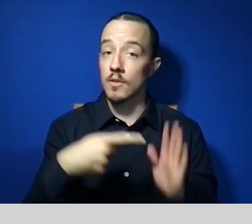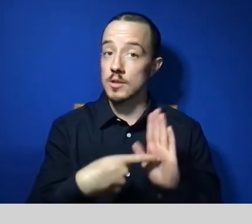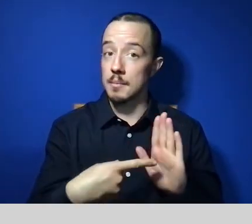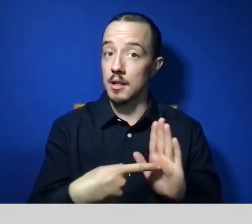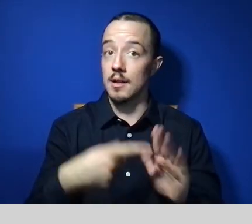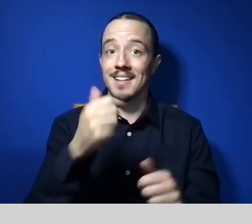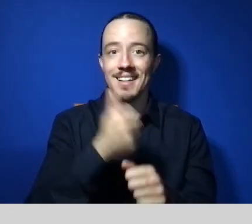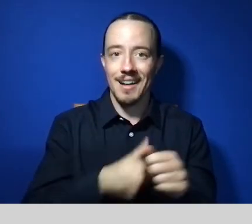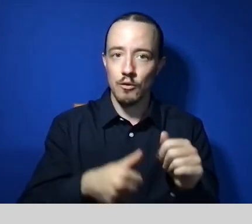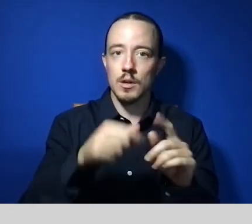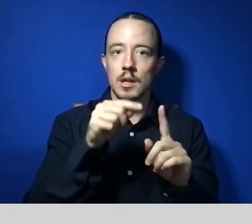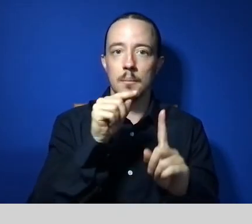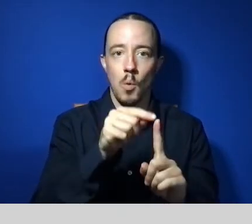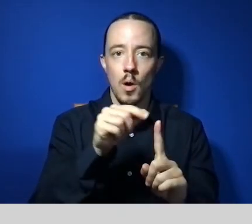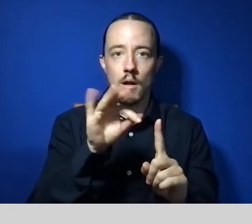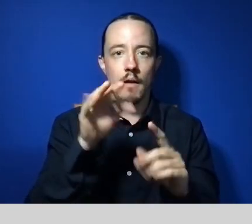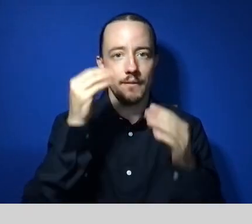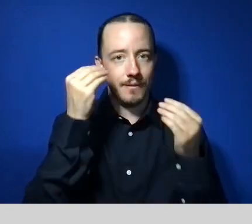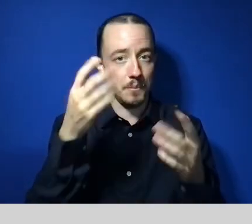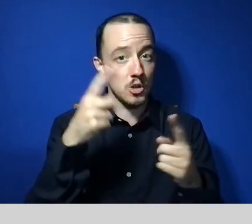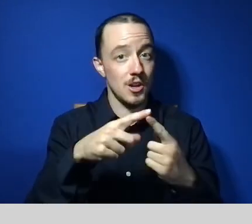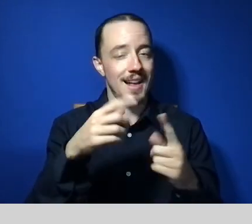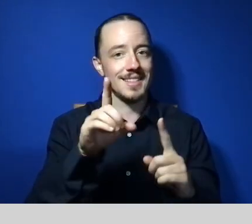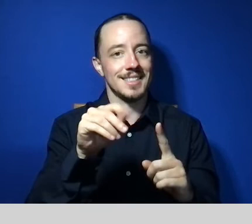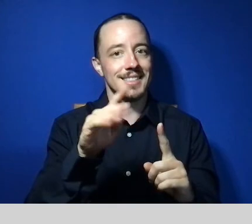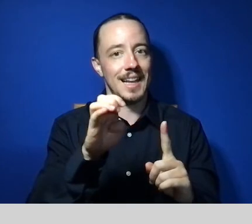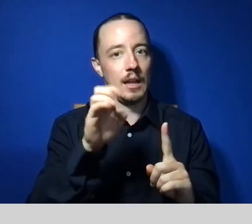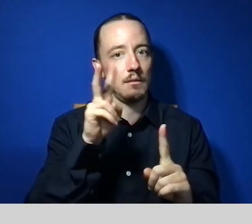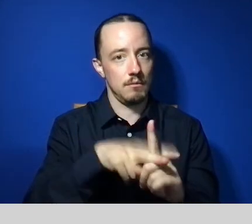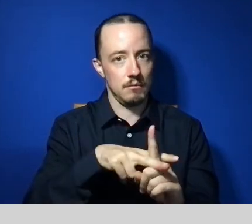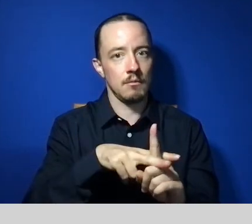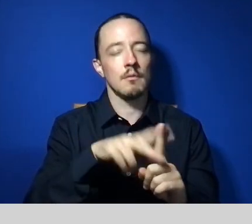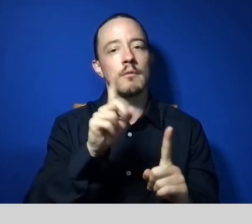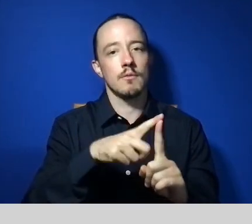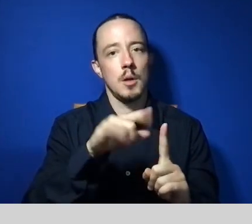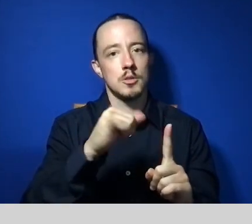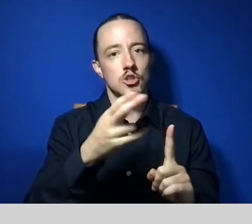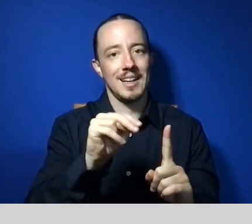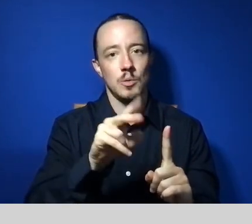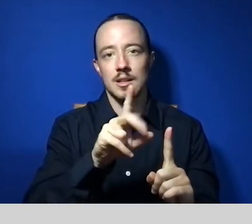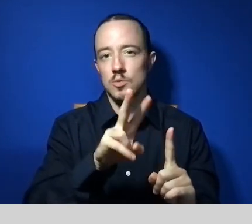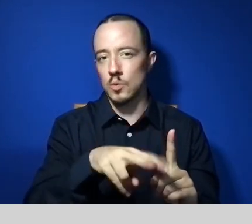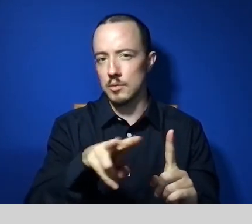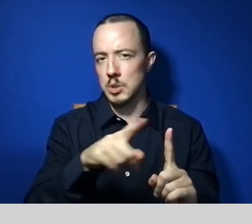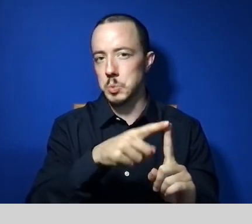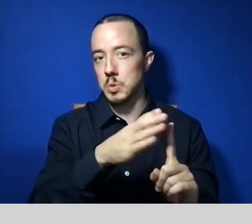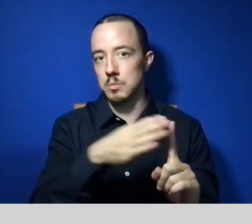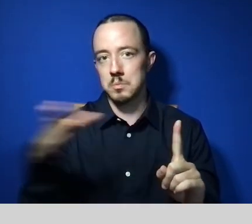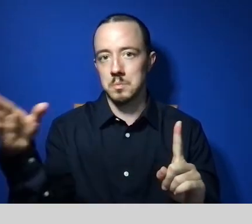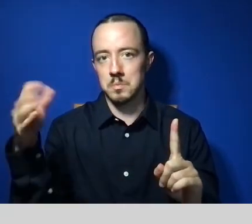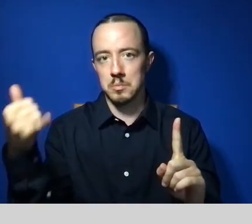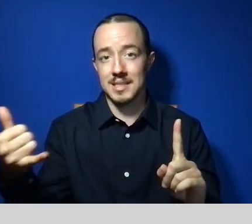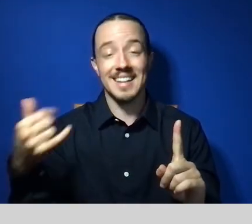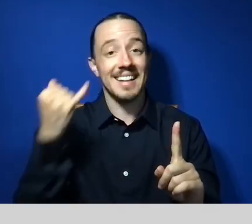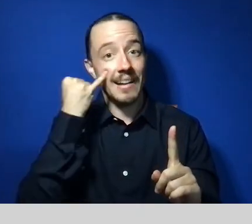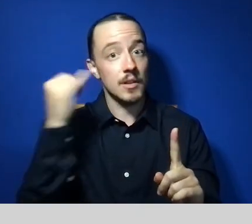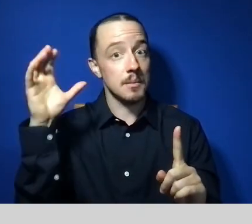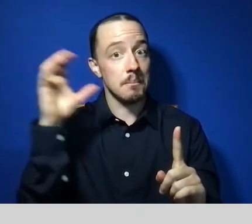every data point has a date present from January 20th to present. And, you know, if there's missing data, it will,